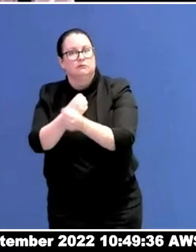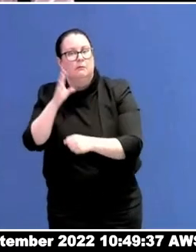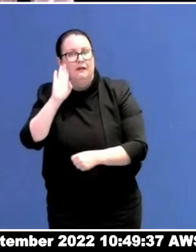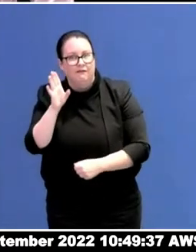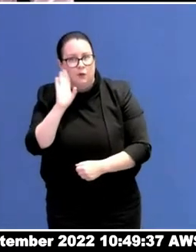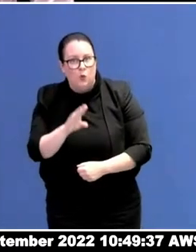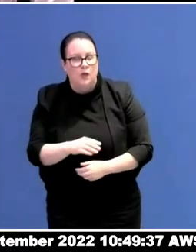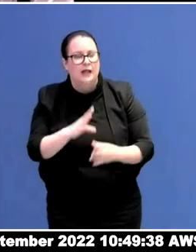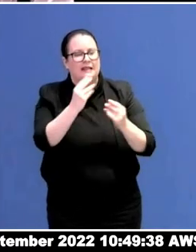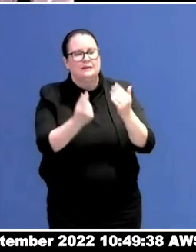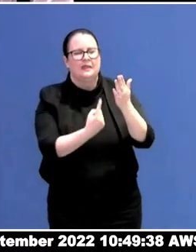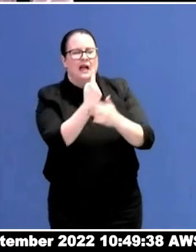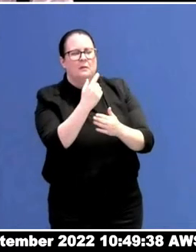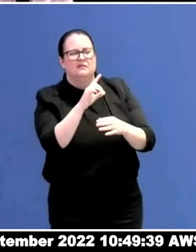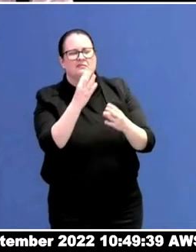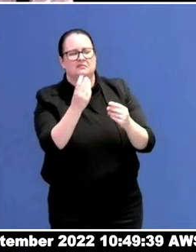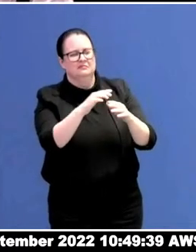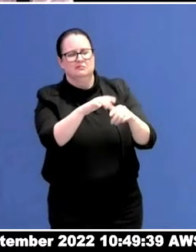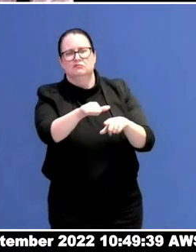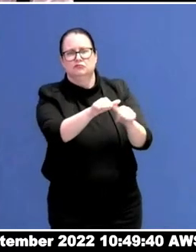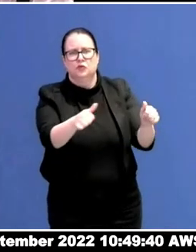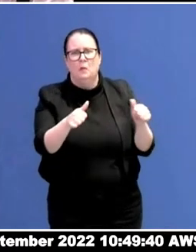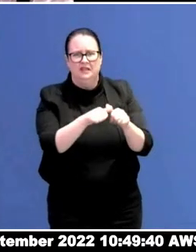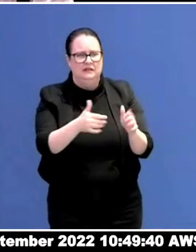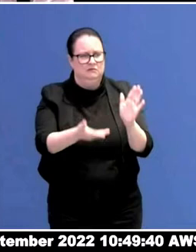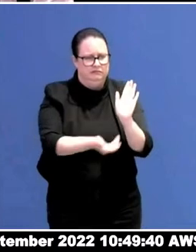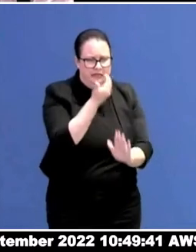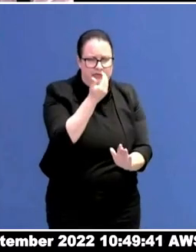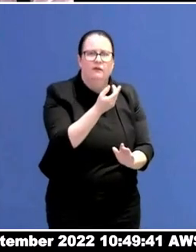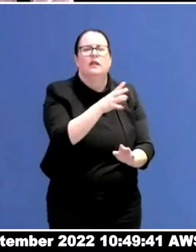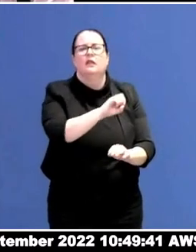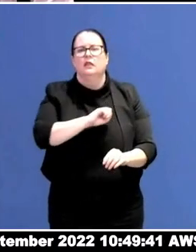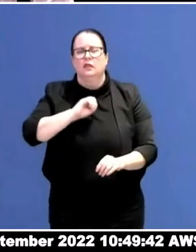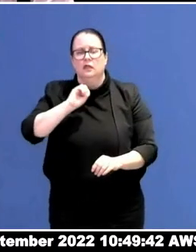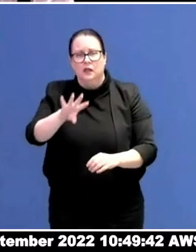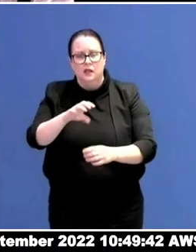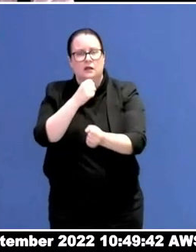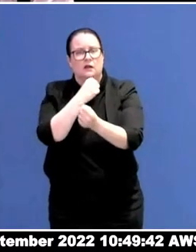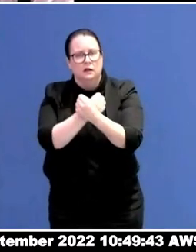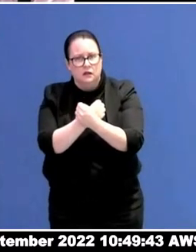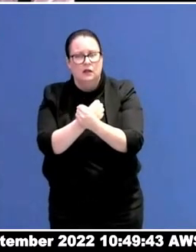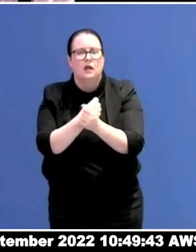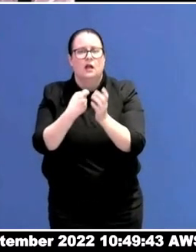property-related offence and remanded into the detention centre, and two weeks later